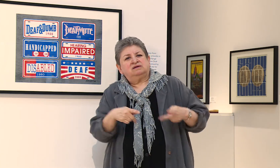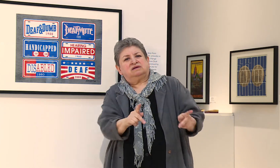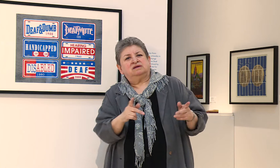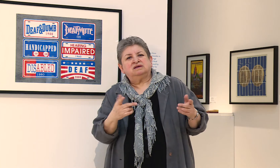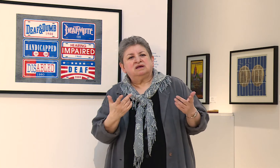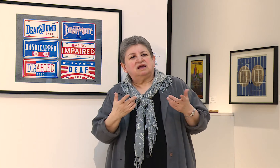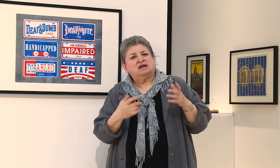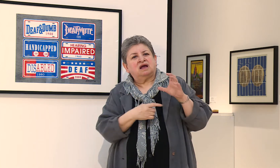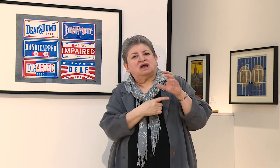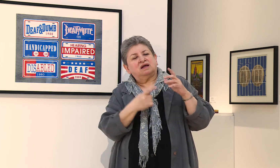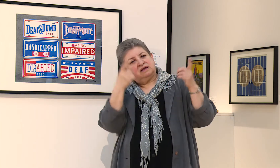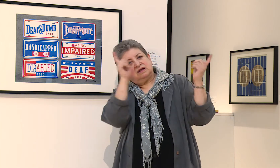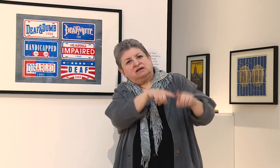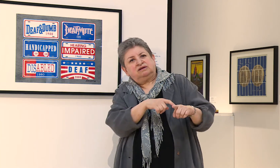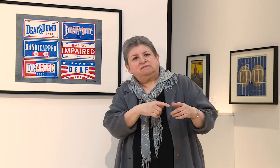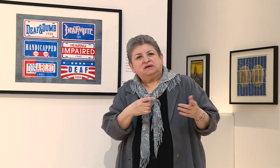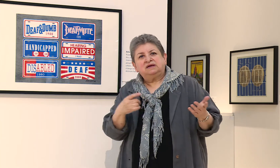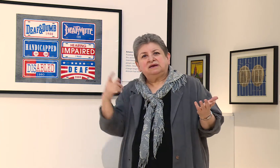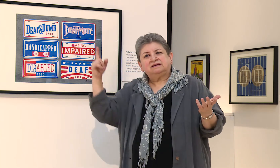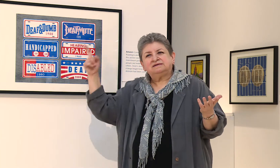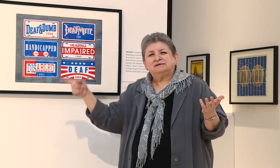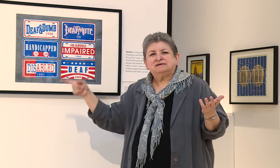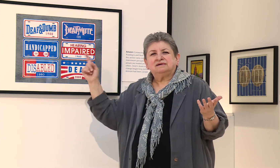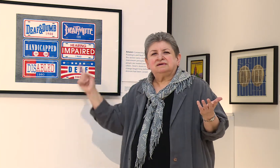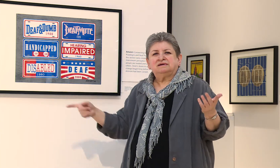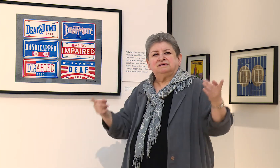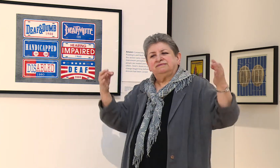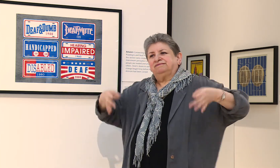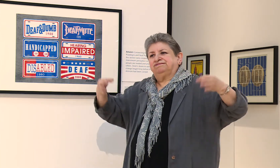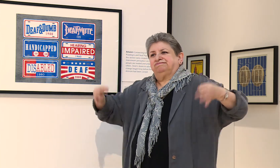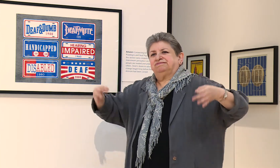to say "Stop labeling us without our consent."